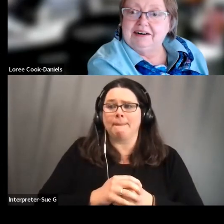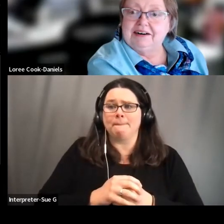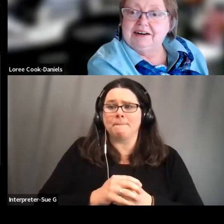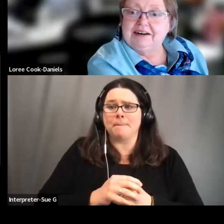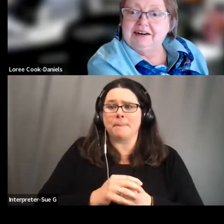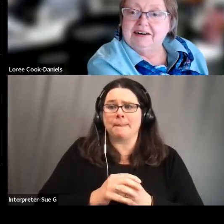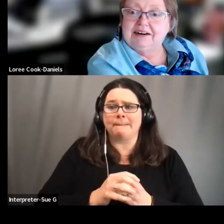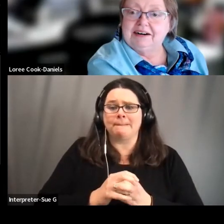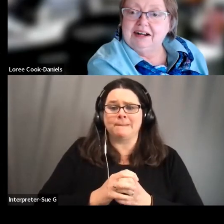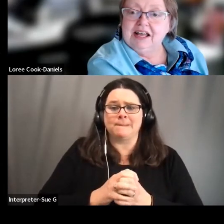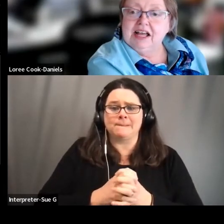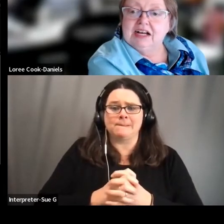Do you want to keep going Loree?